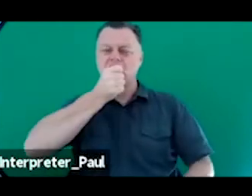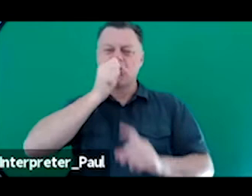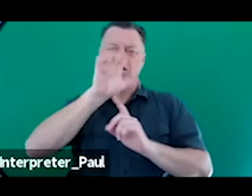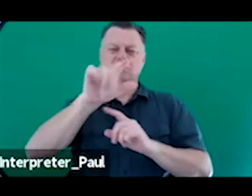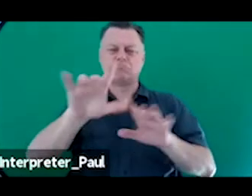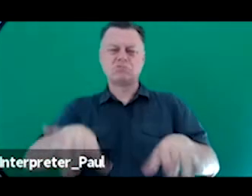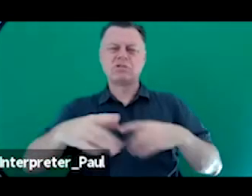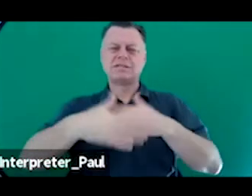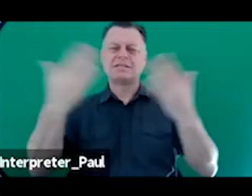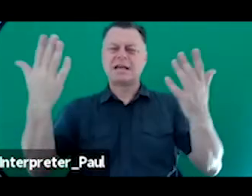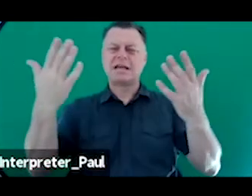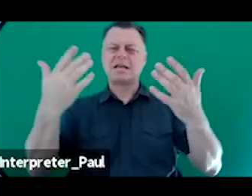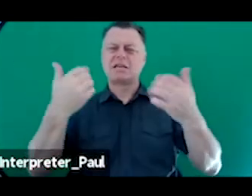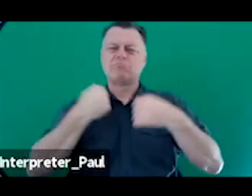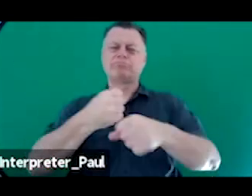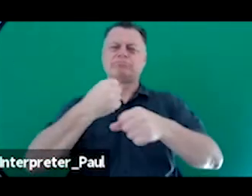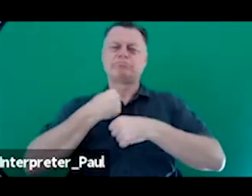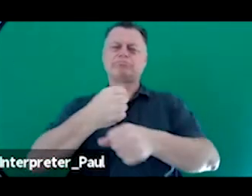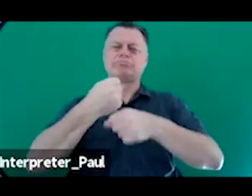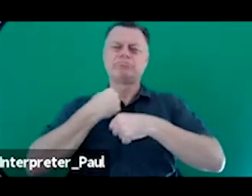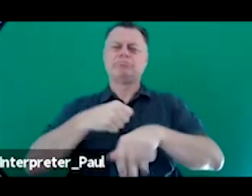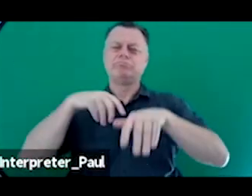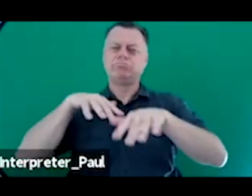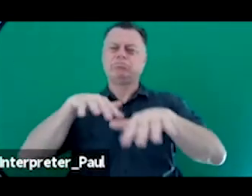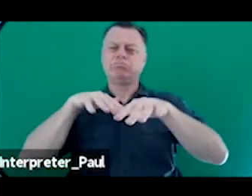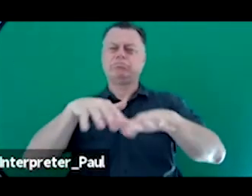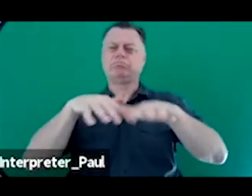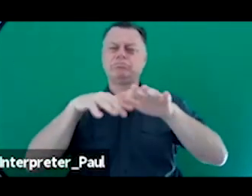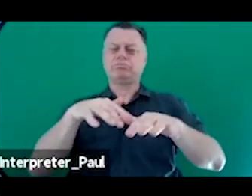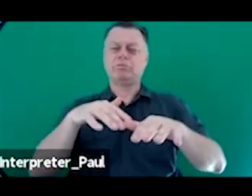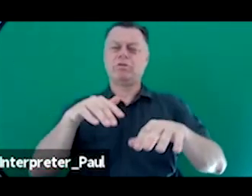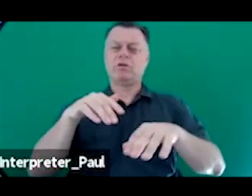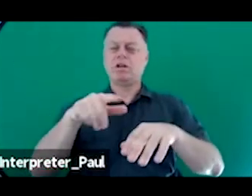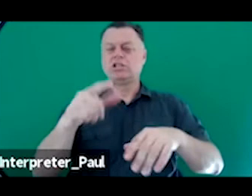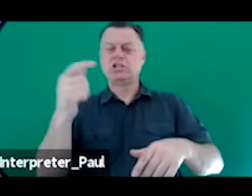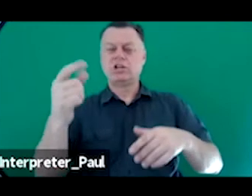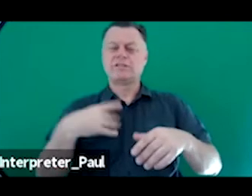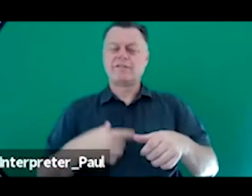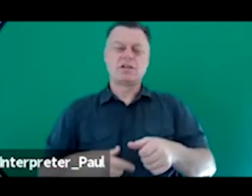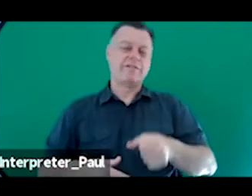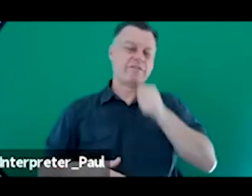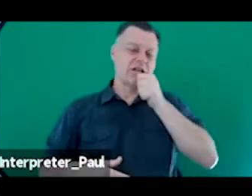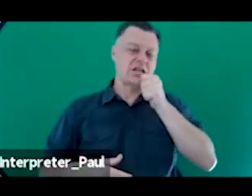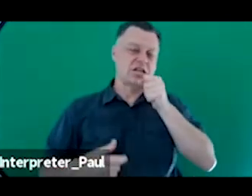Day protest for Aboriginal rights. She has a fist up in the air and is getting her message across.